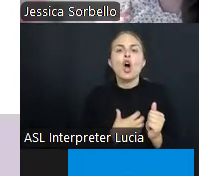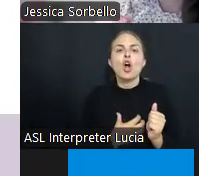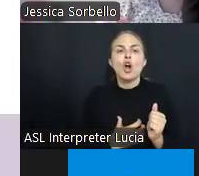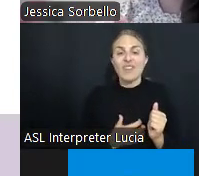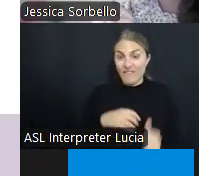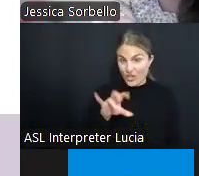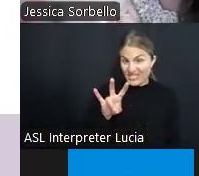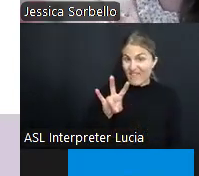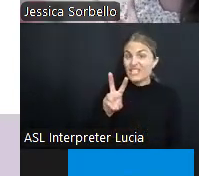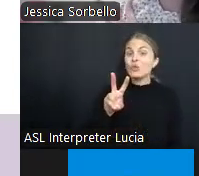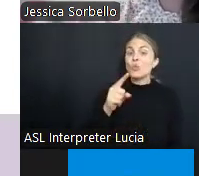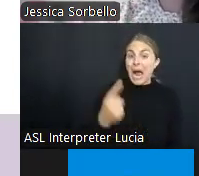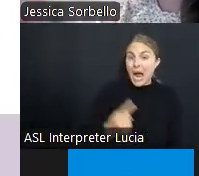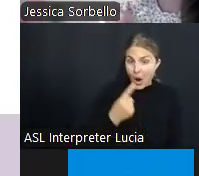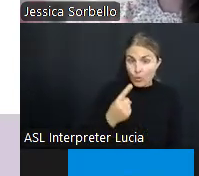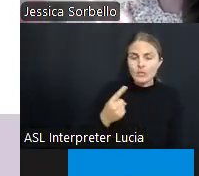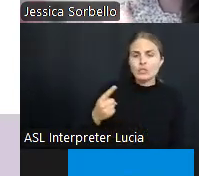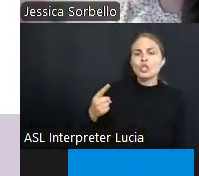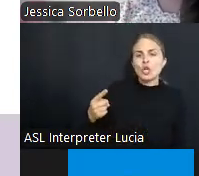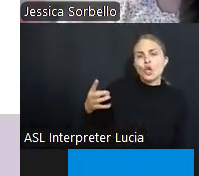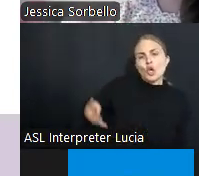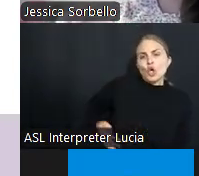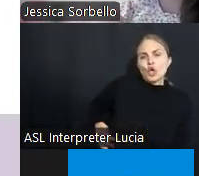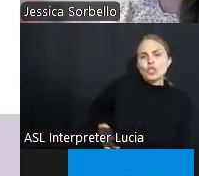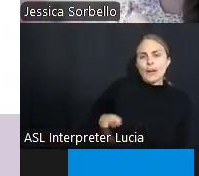nutrients, but no oral intake of food. After that 72 hours,